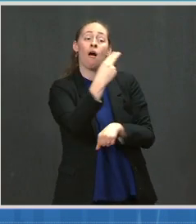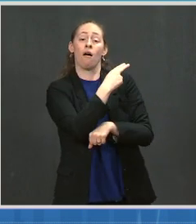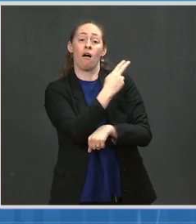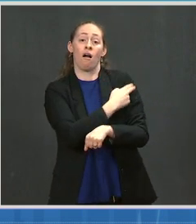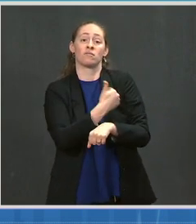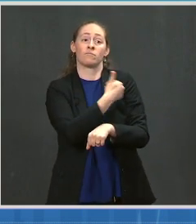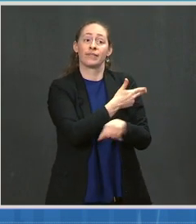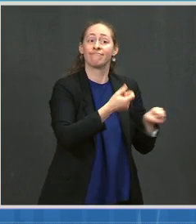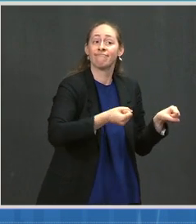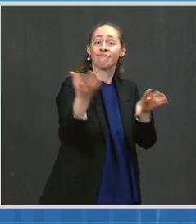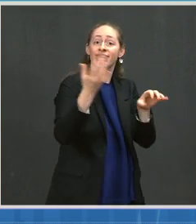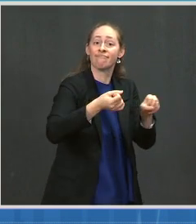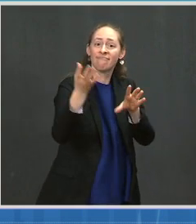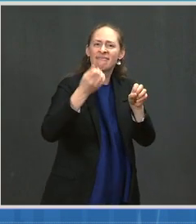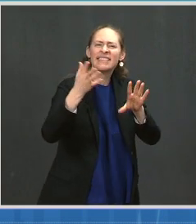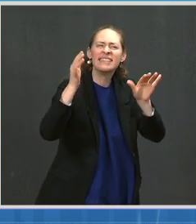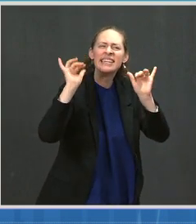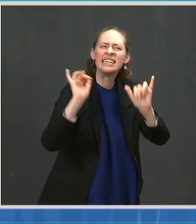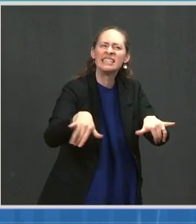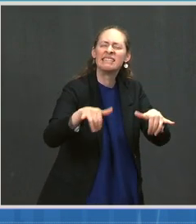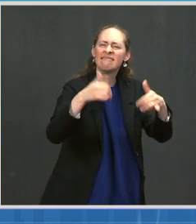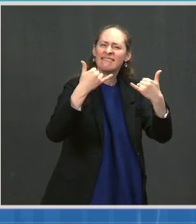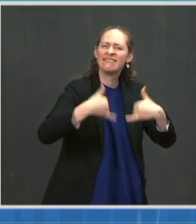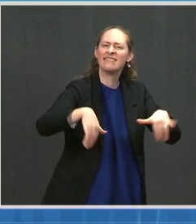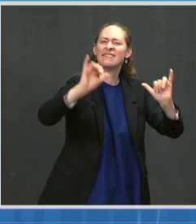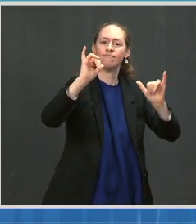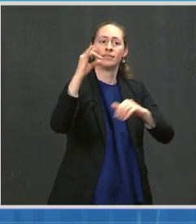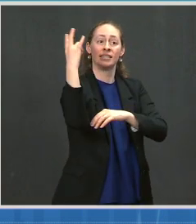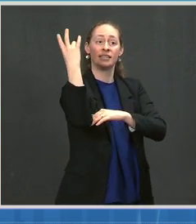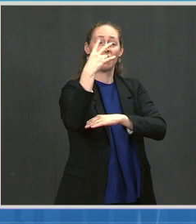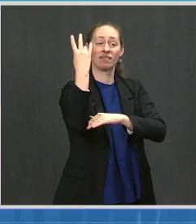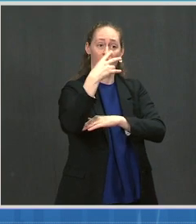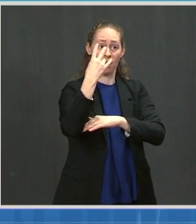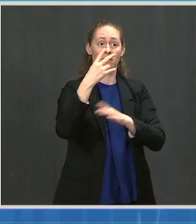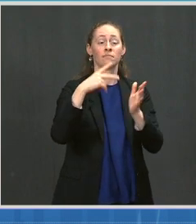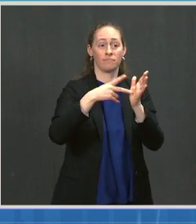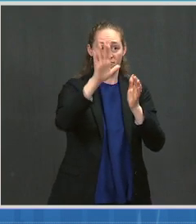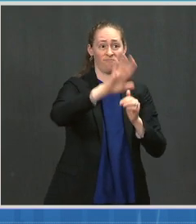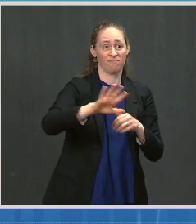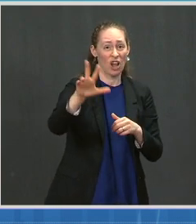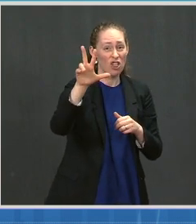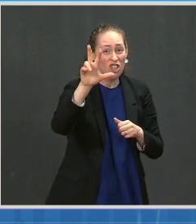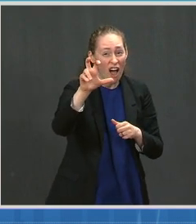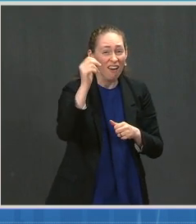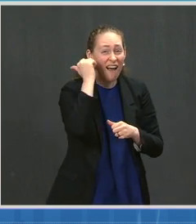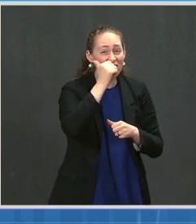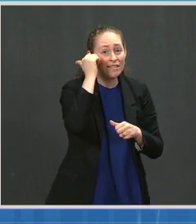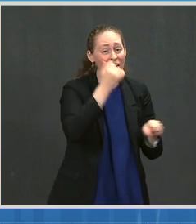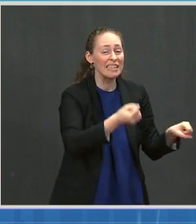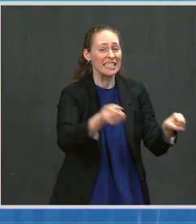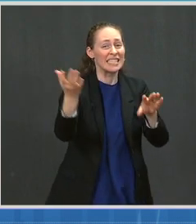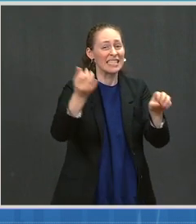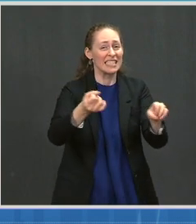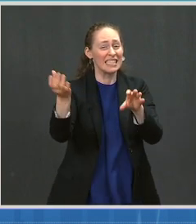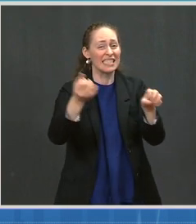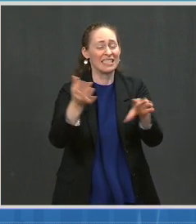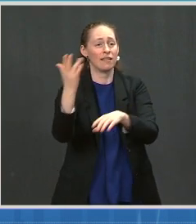The most recent seven-day average -- about 5,300 admissions per day -- is up about 7 percent from the previous seven-day period.